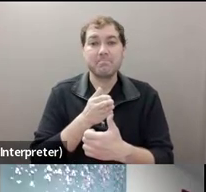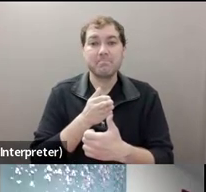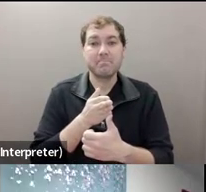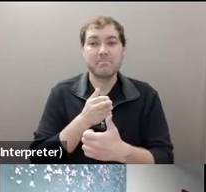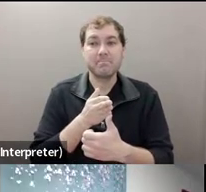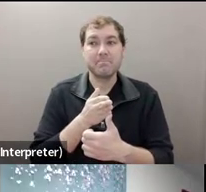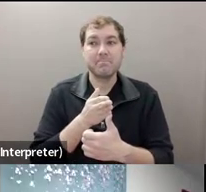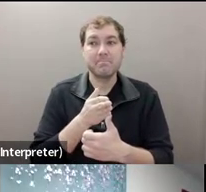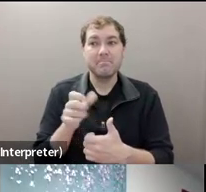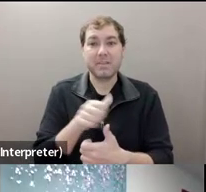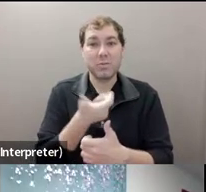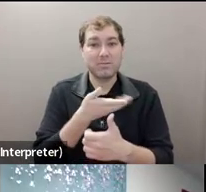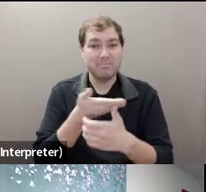Rebecca - APRIL: Would anyone like to get started.